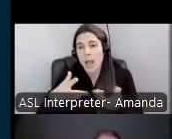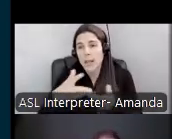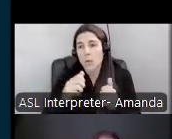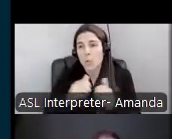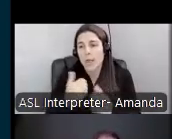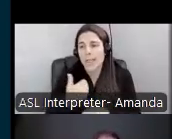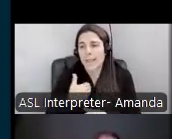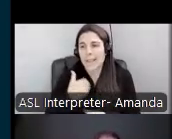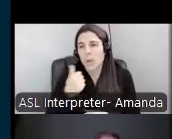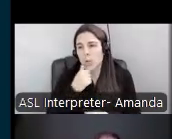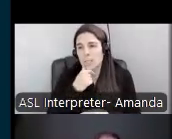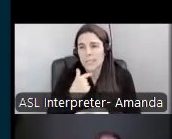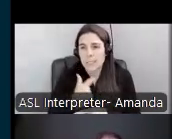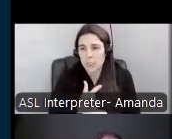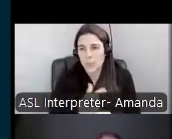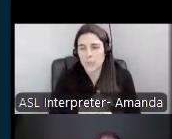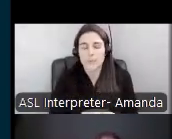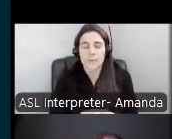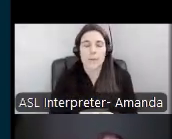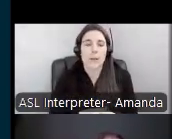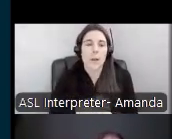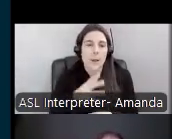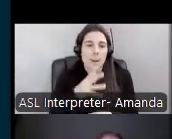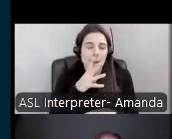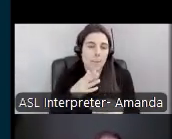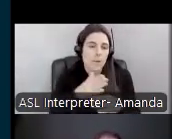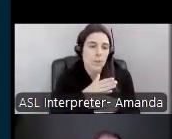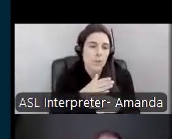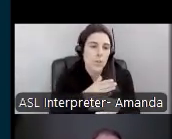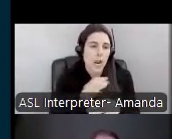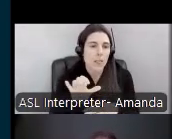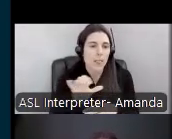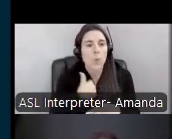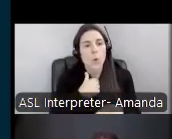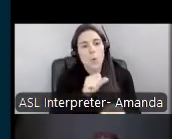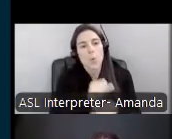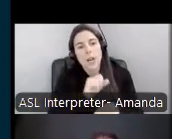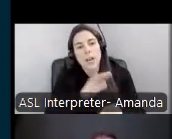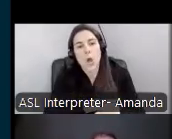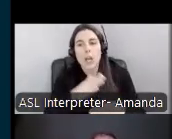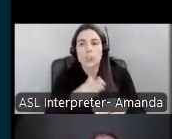sister. Mama shared lots of things like, Oh, we're working on him sharing with sister